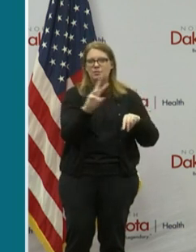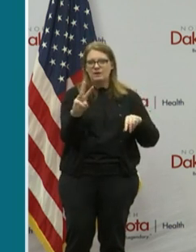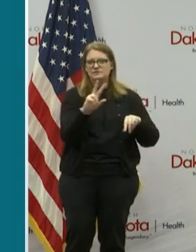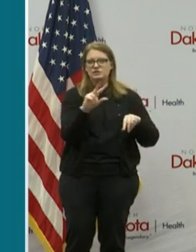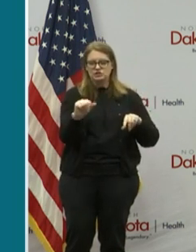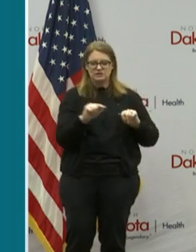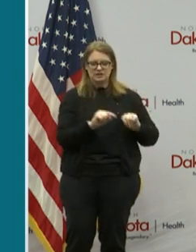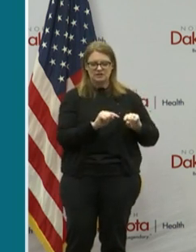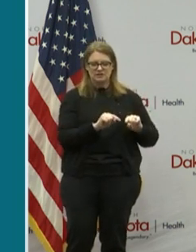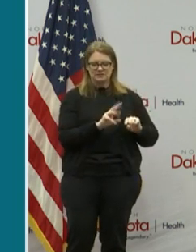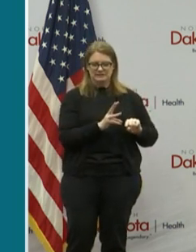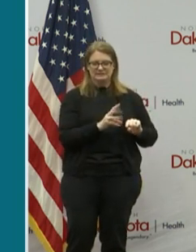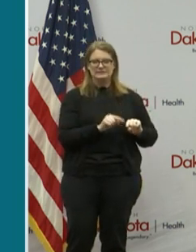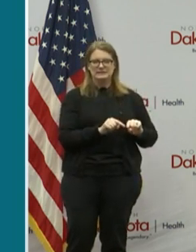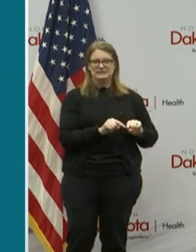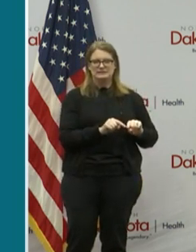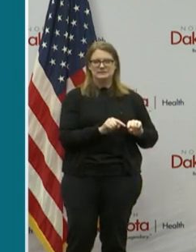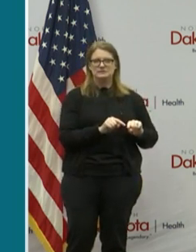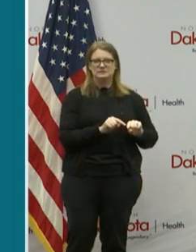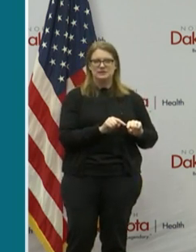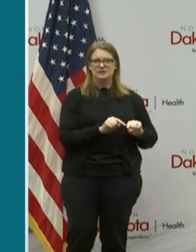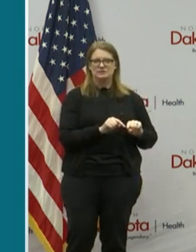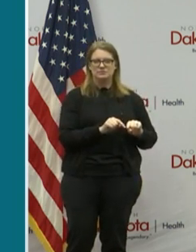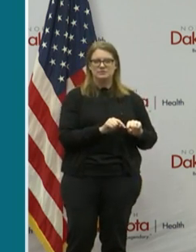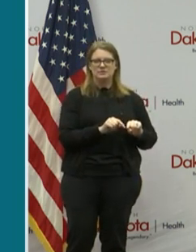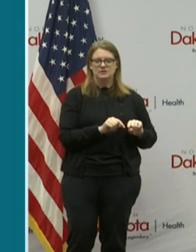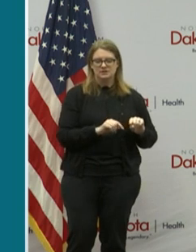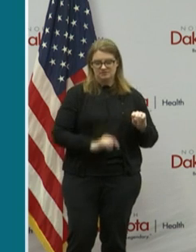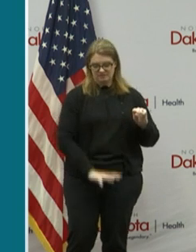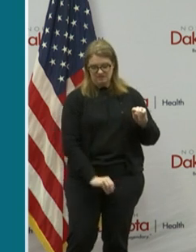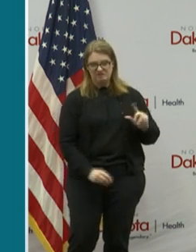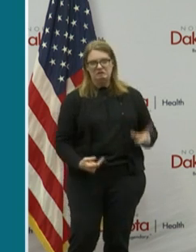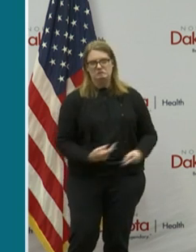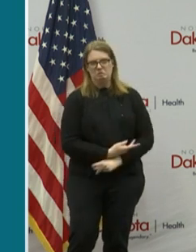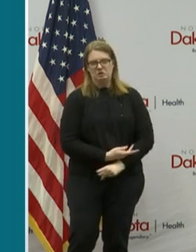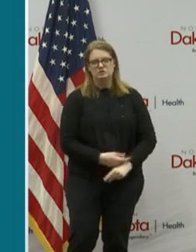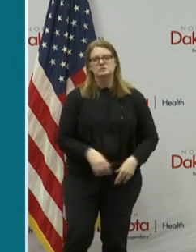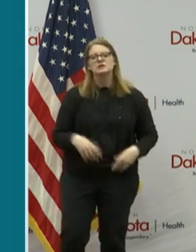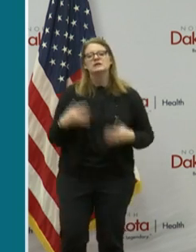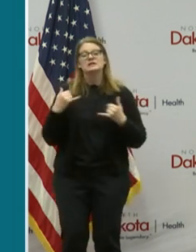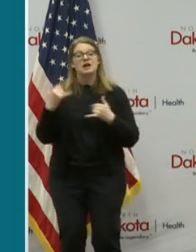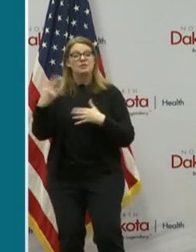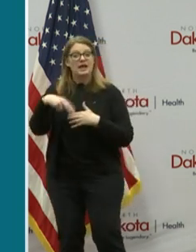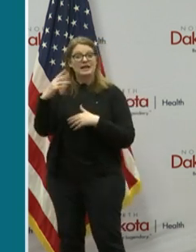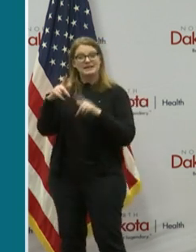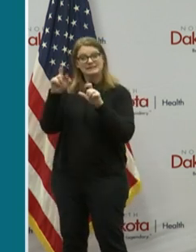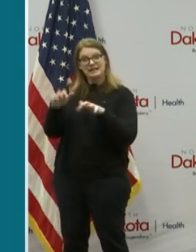WYOMING. MEANING THE 6th LOWEST. THAT'S THE PLACE WHERE WE WANT TO BE LOW AND NOT HIGH.